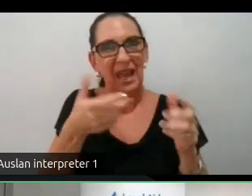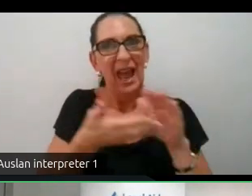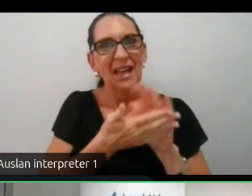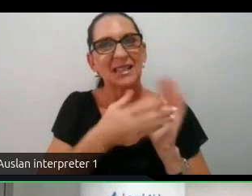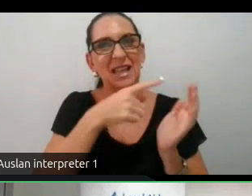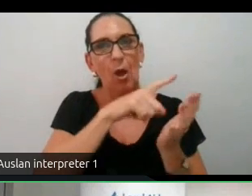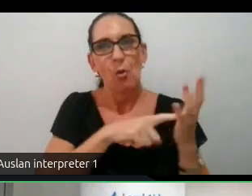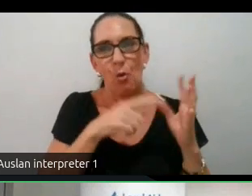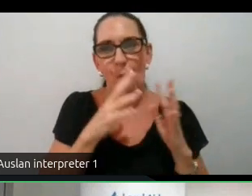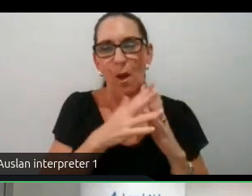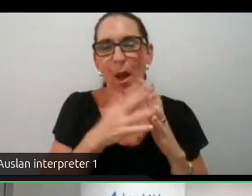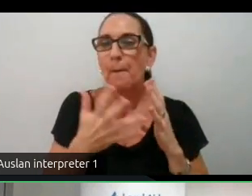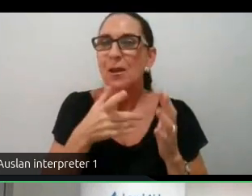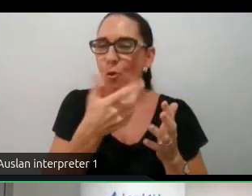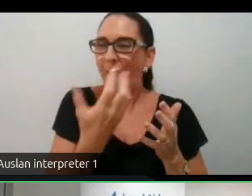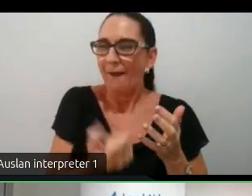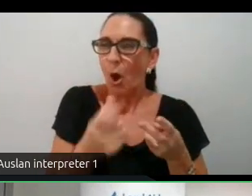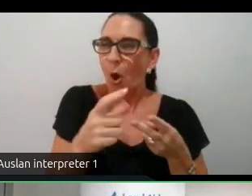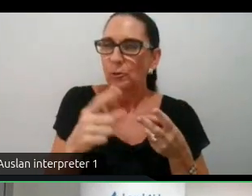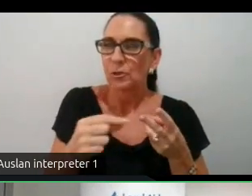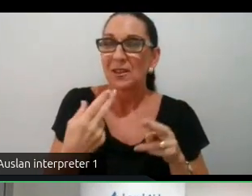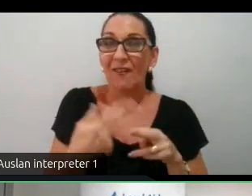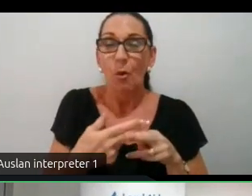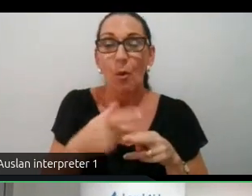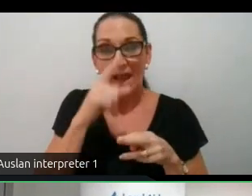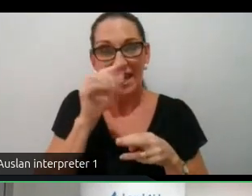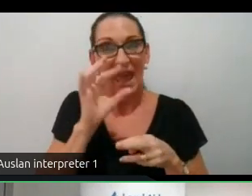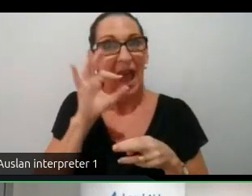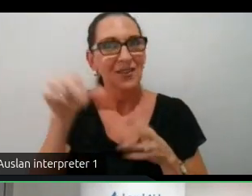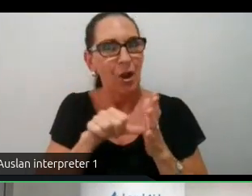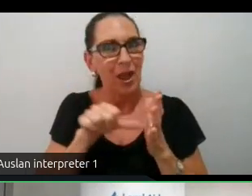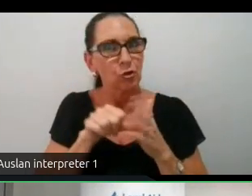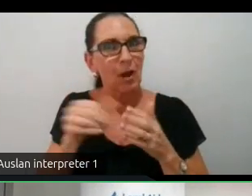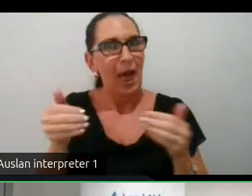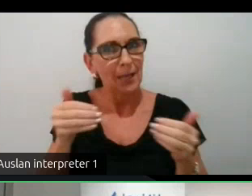the credit code which means there are options for financial hardship and there are obligations on